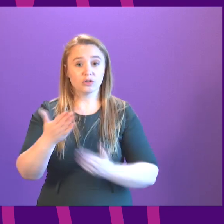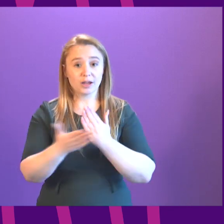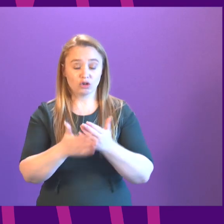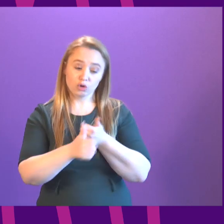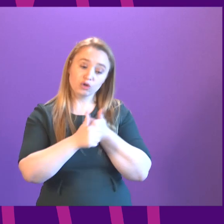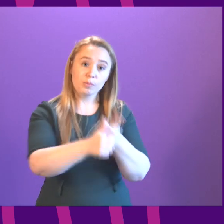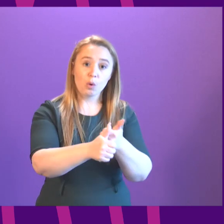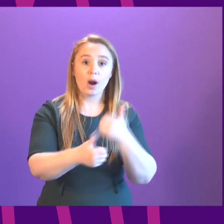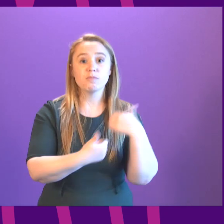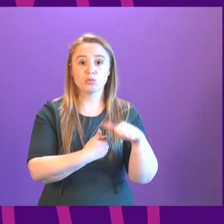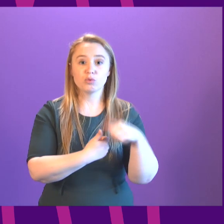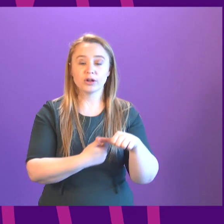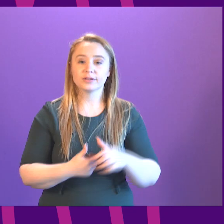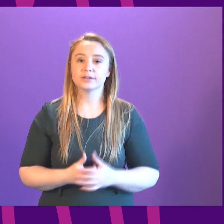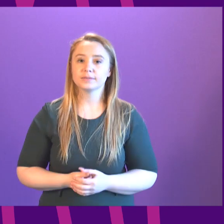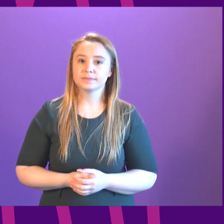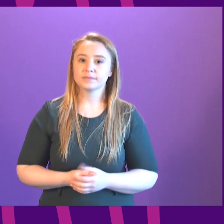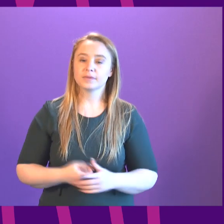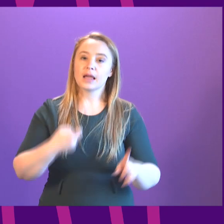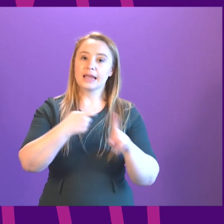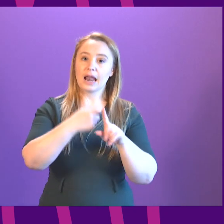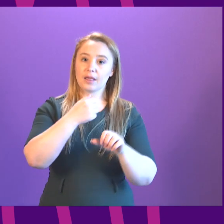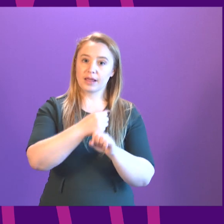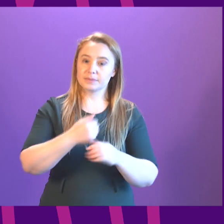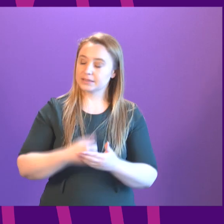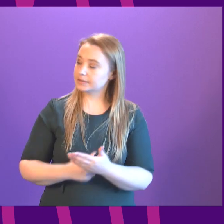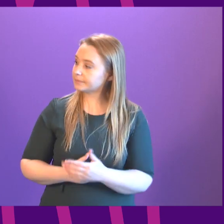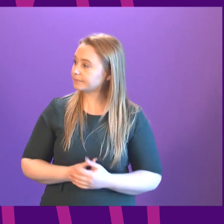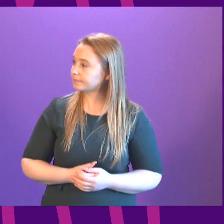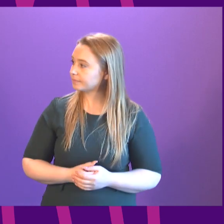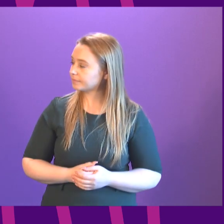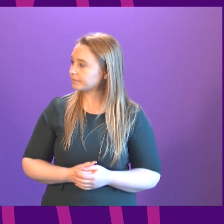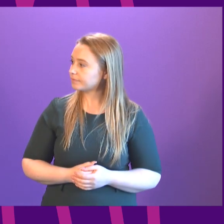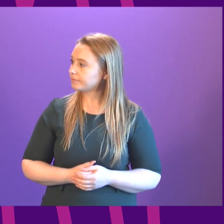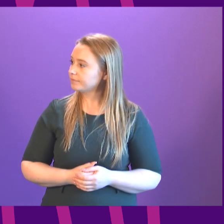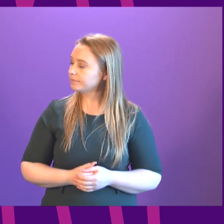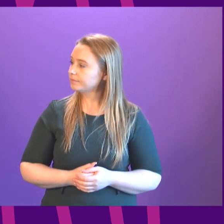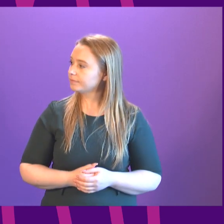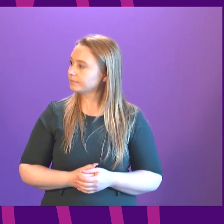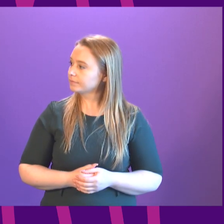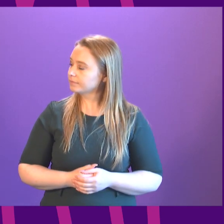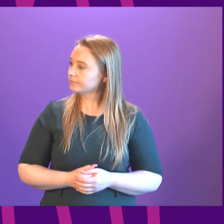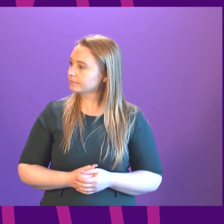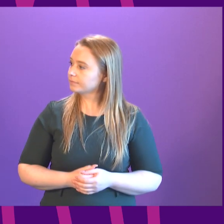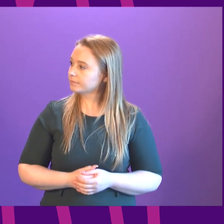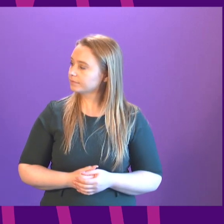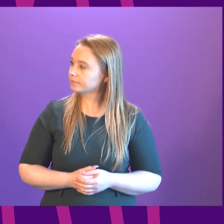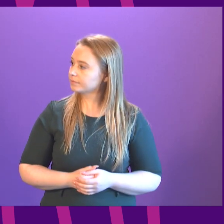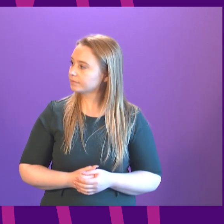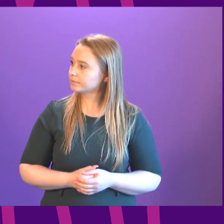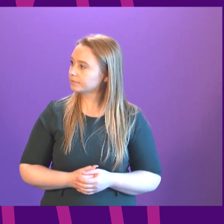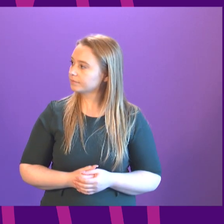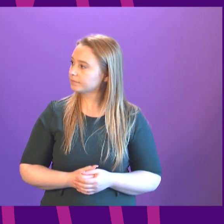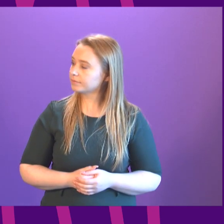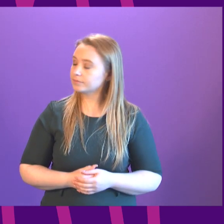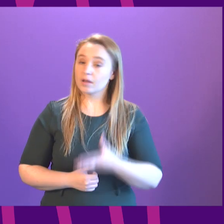Kenneth Gibson (Cunninghame North) (SNP): Given that no ferries will run on Christmas